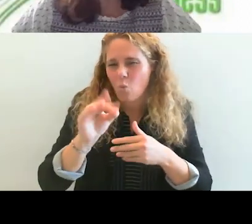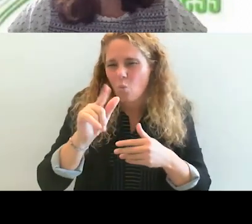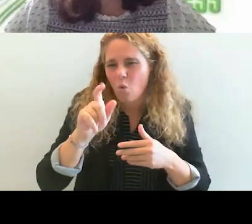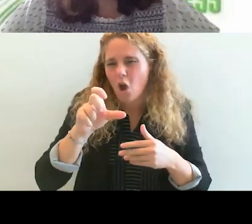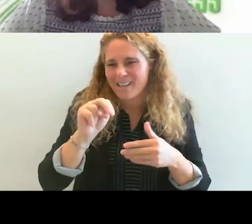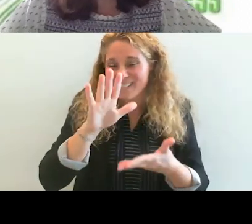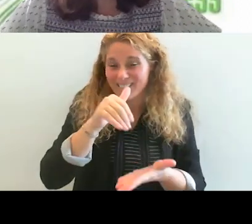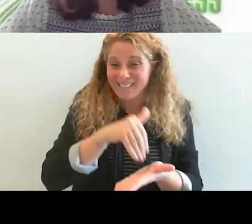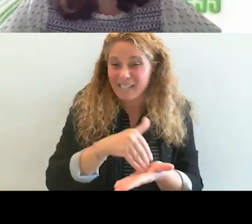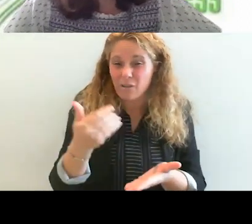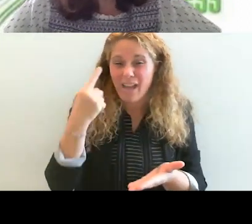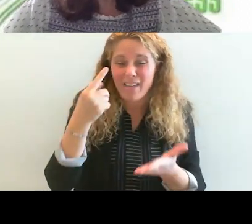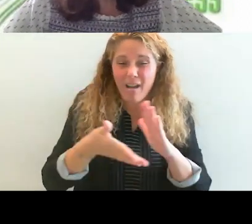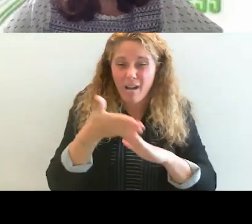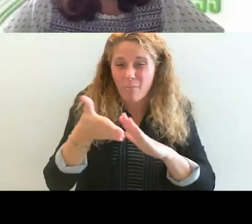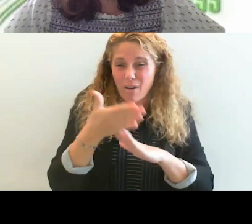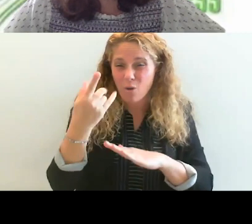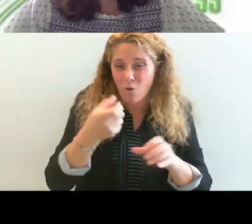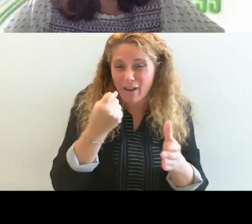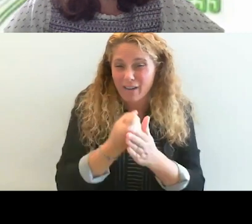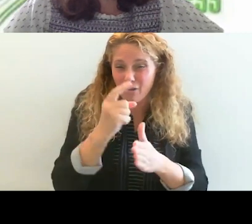FOR A YEAR AND A HALF AT THIS POINT.